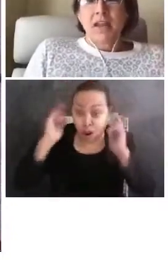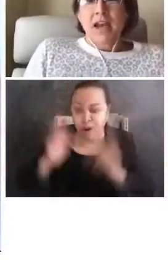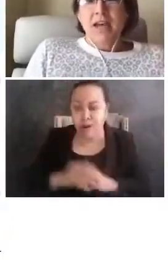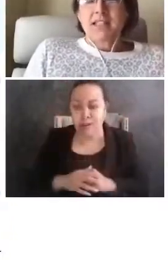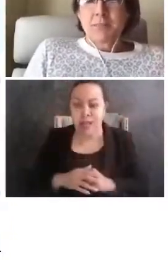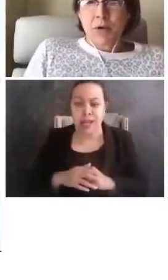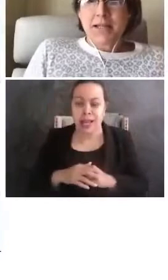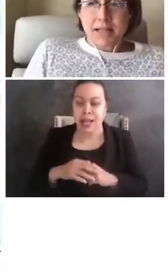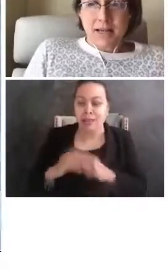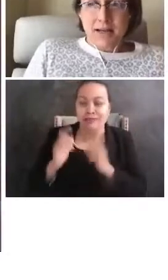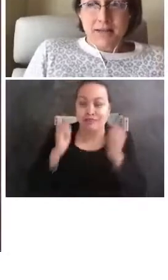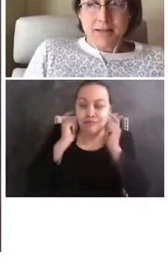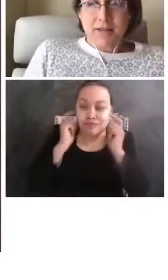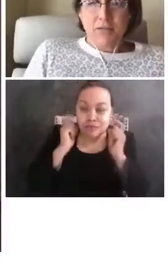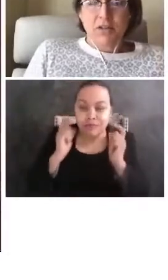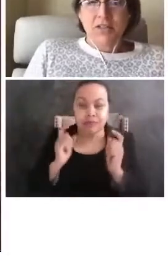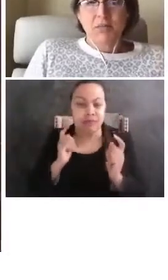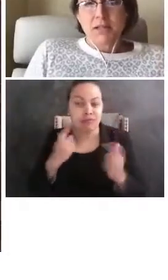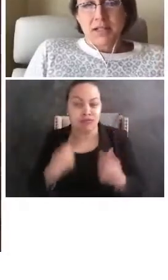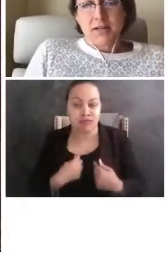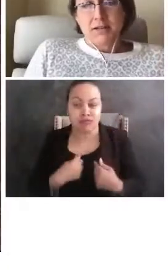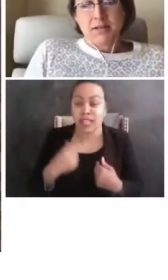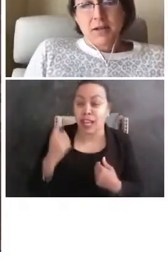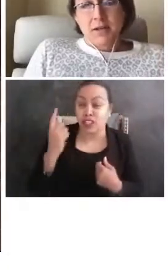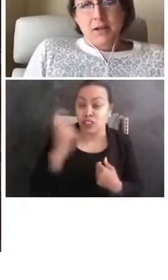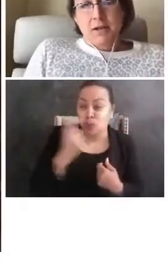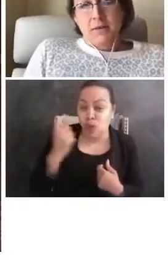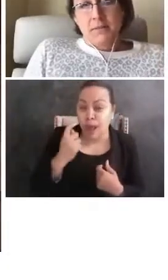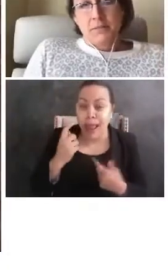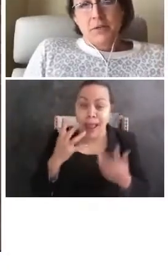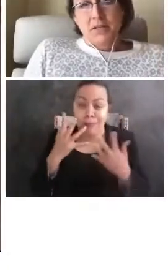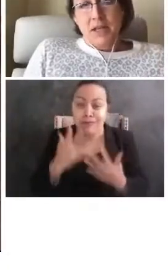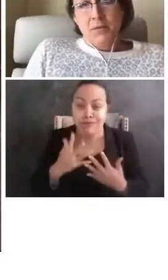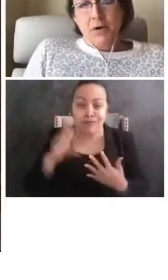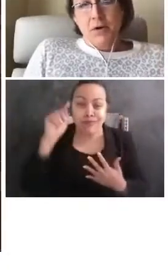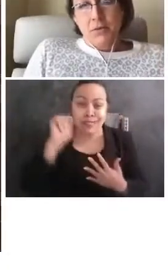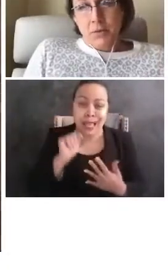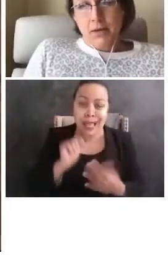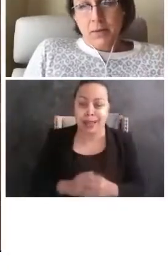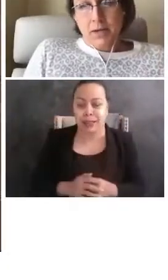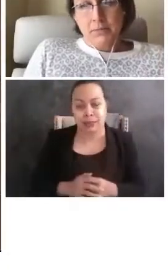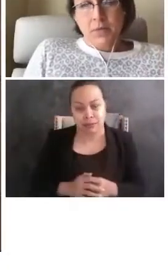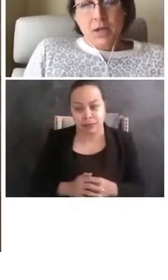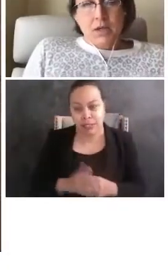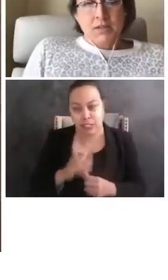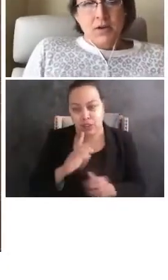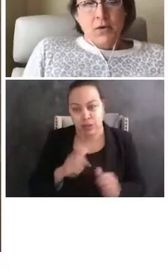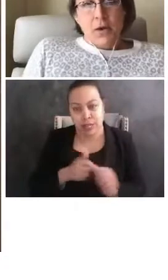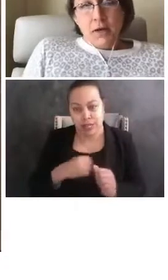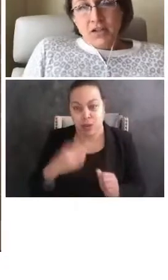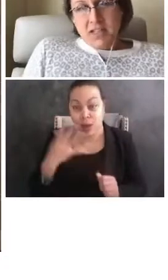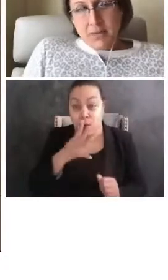They had spray tans and jewelry but were all white women.